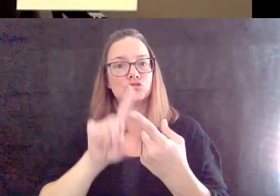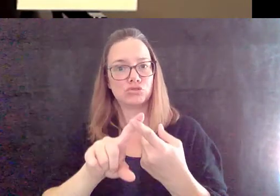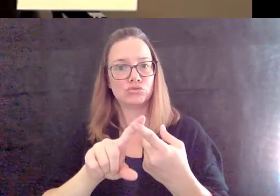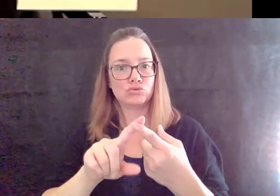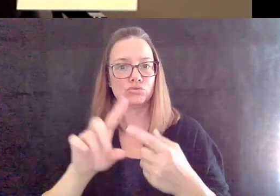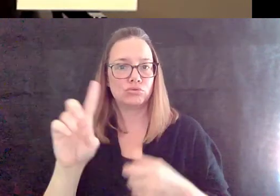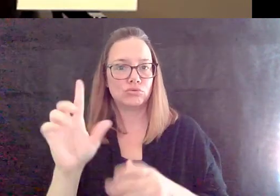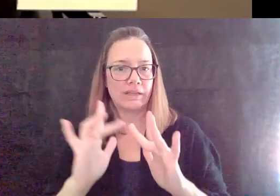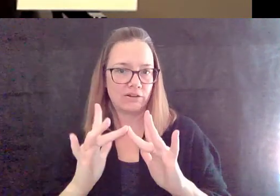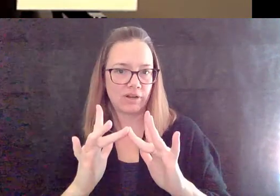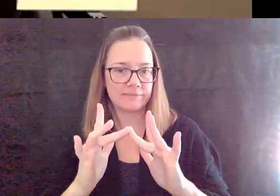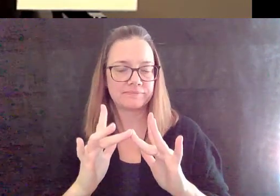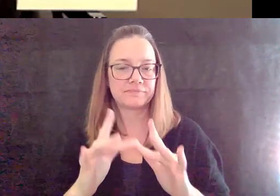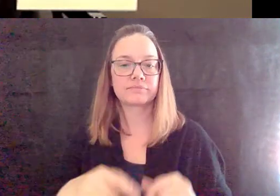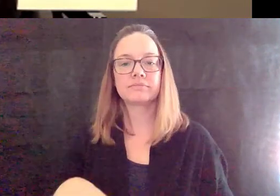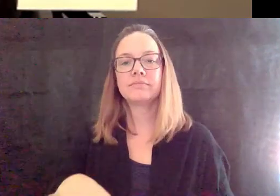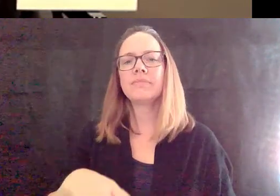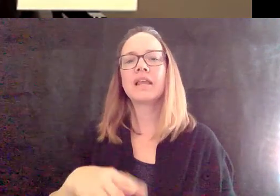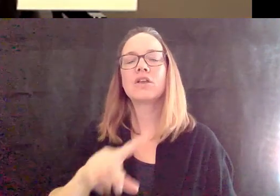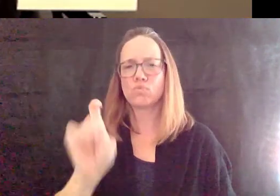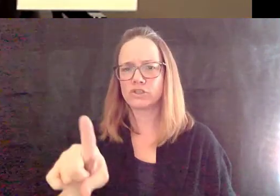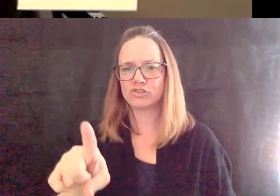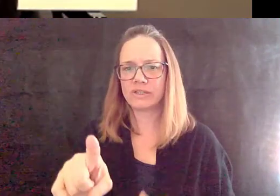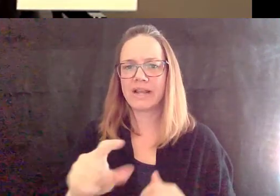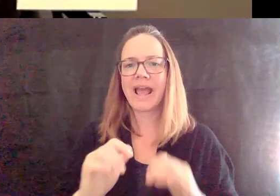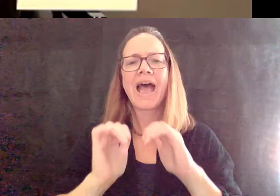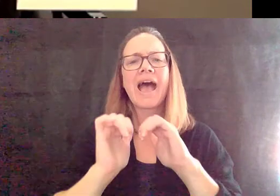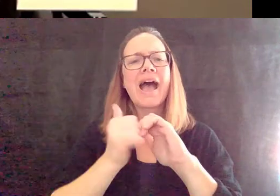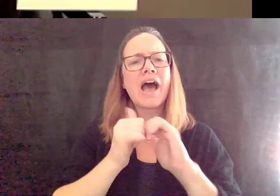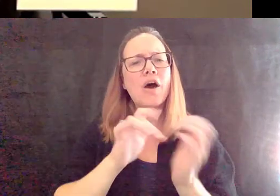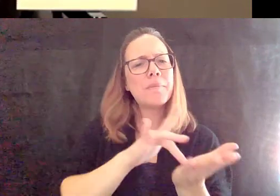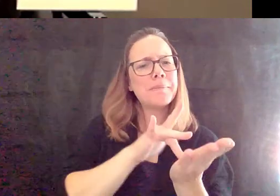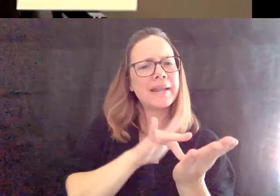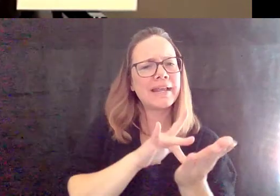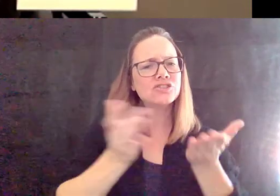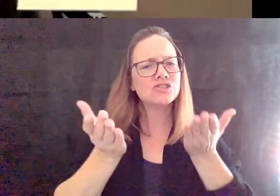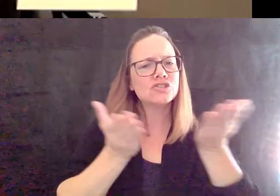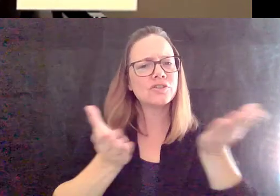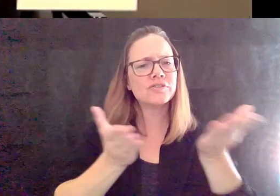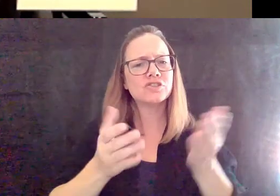Marcia's question is, how will medication management services or refills be handled through the app?